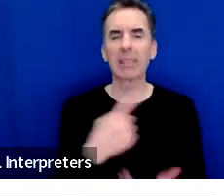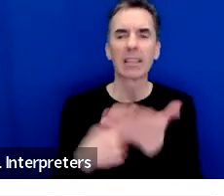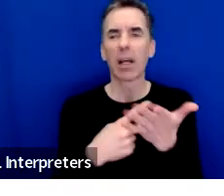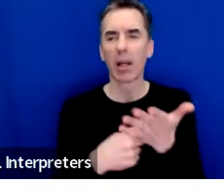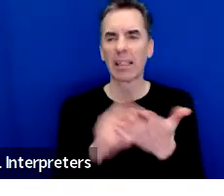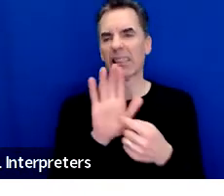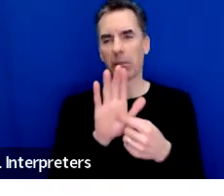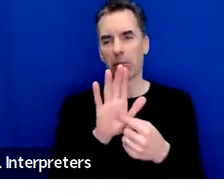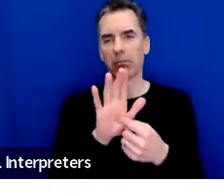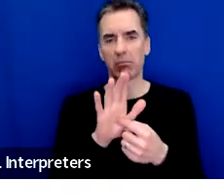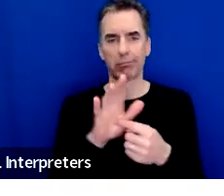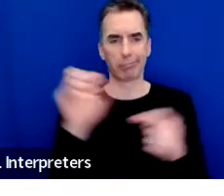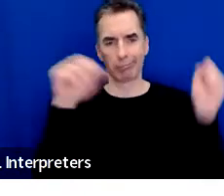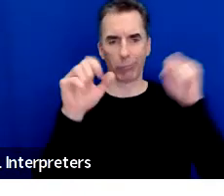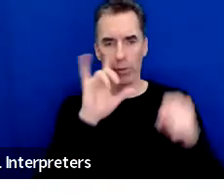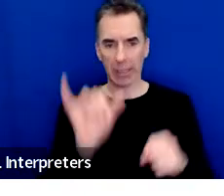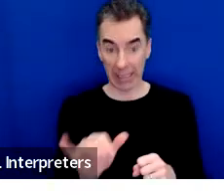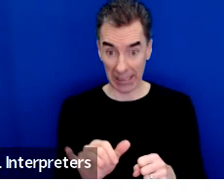because it's a discussion and it doesn't have any students in it.